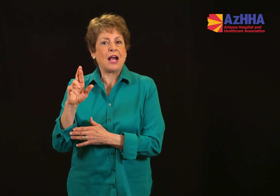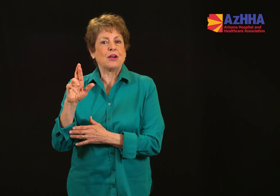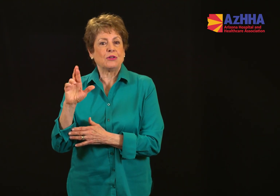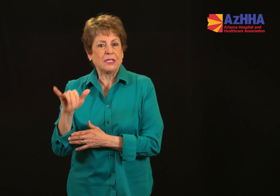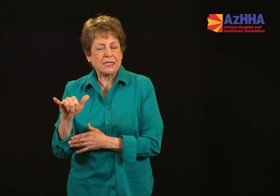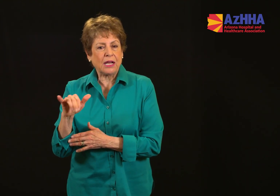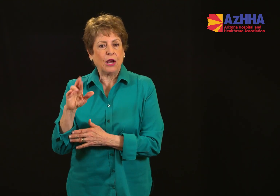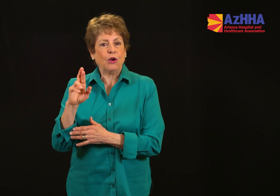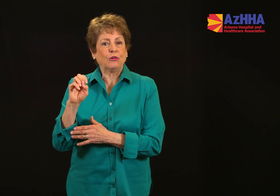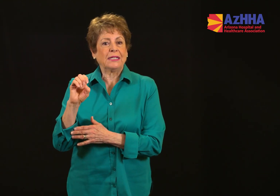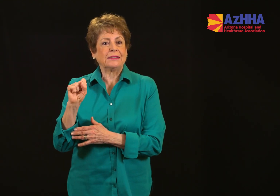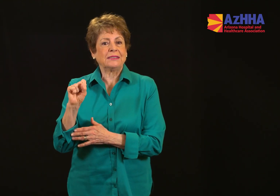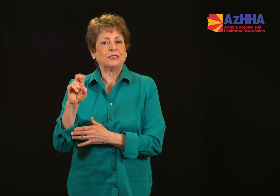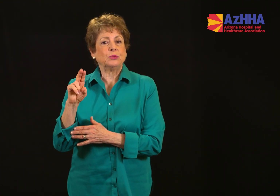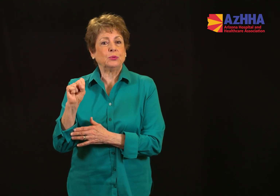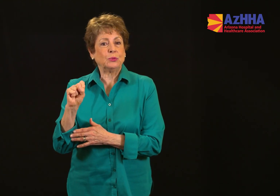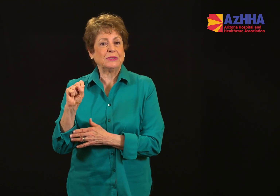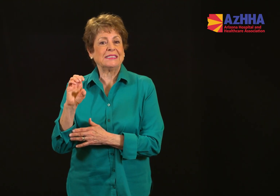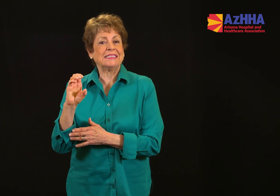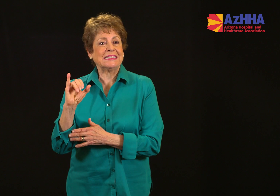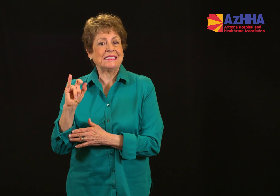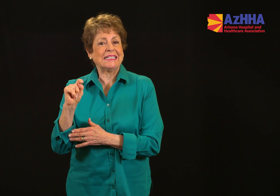or CPR?